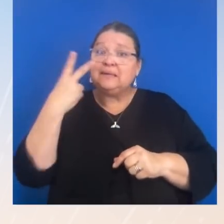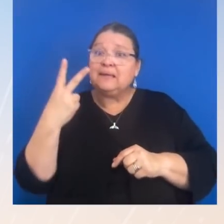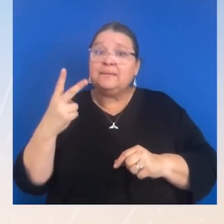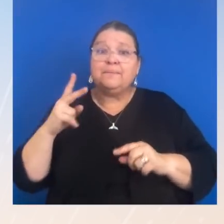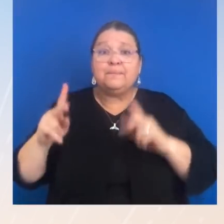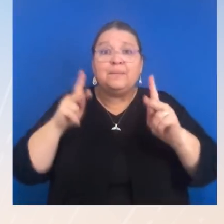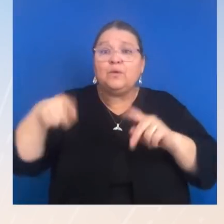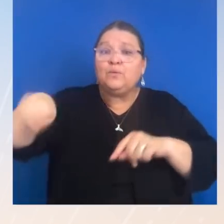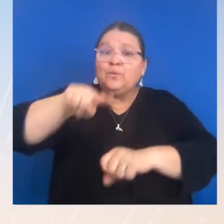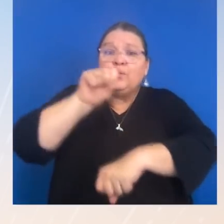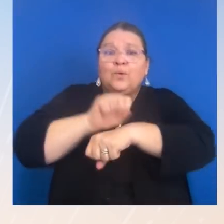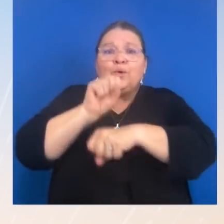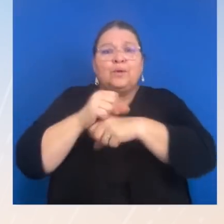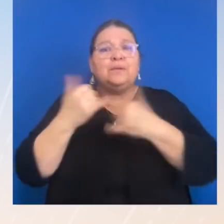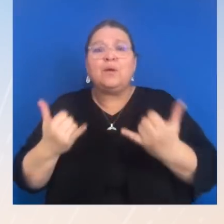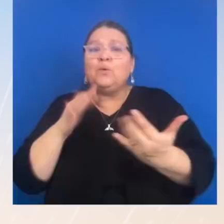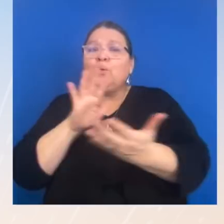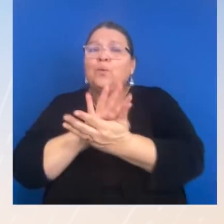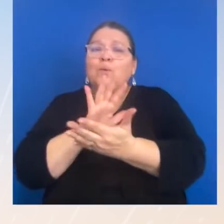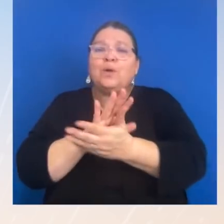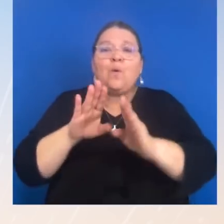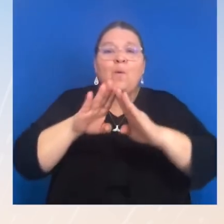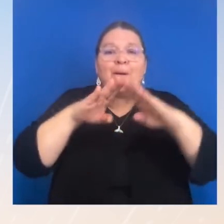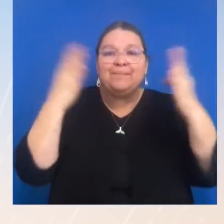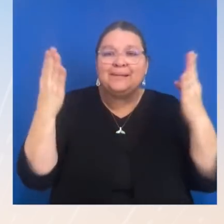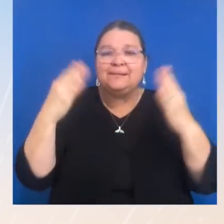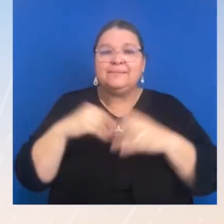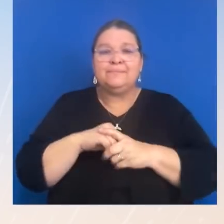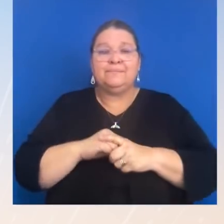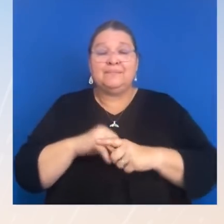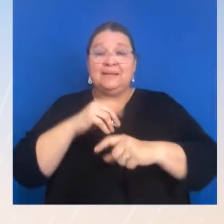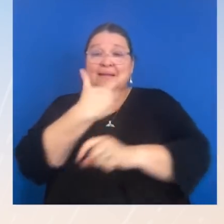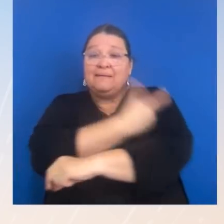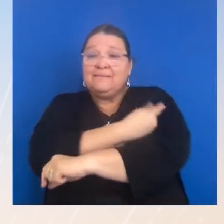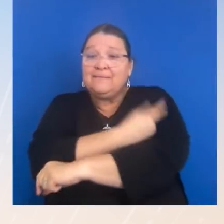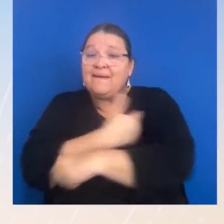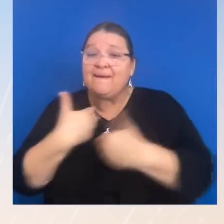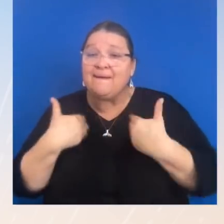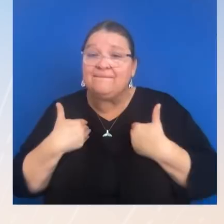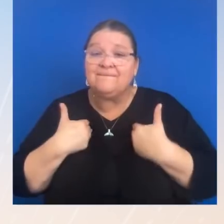Also, the steps that our Supply Chain Task Force have taken have already had an enormous impact,